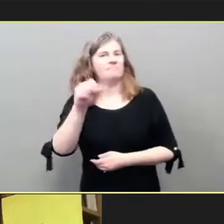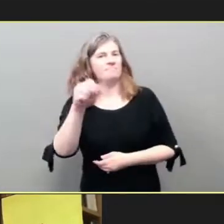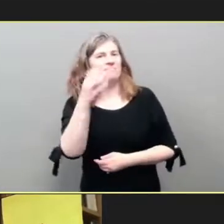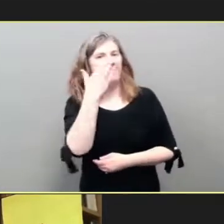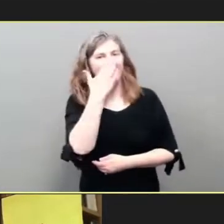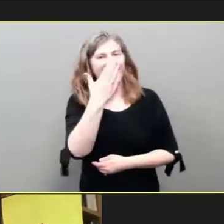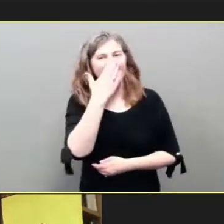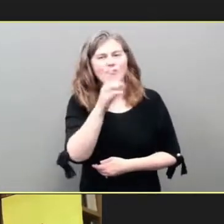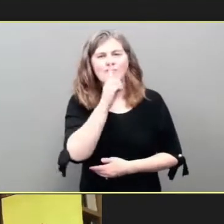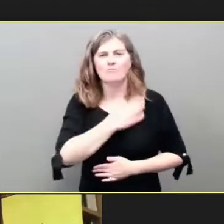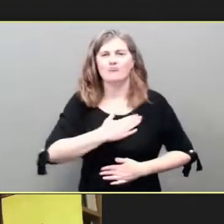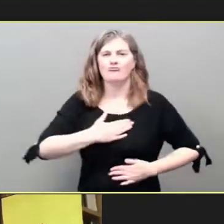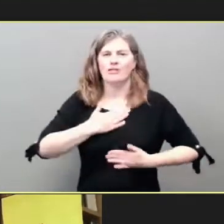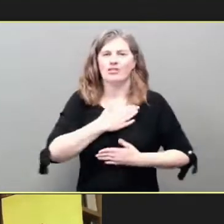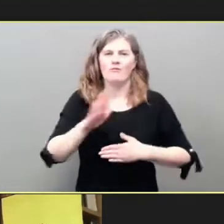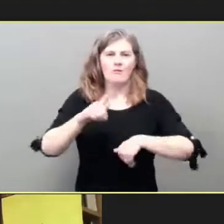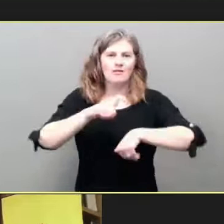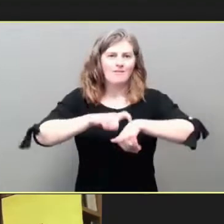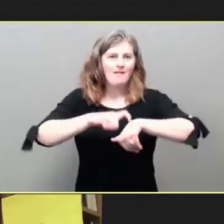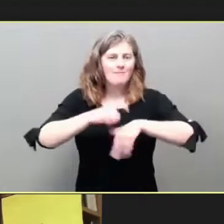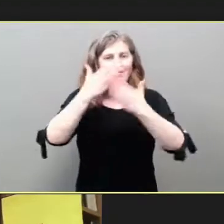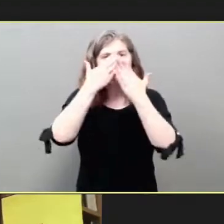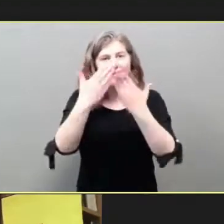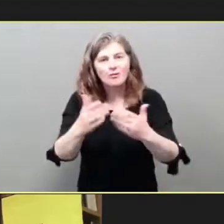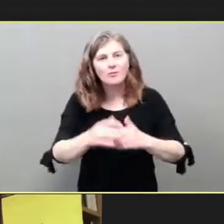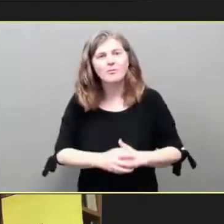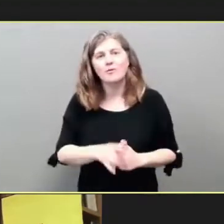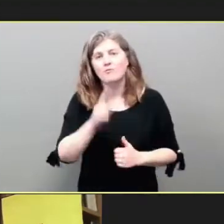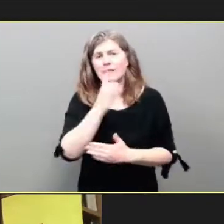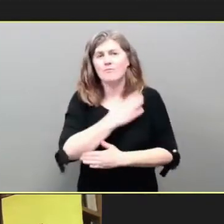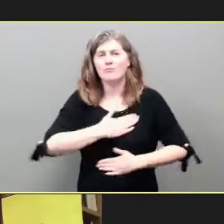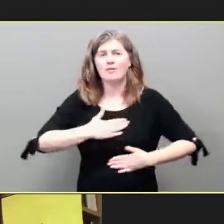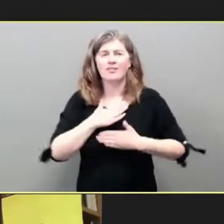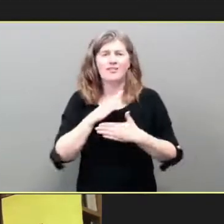I appreciate everyone's time today. I appreciate all that new Mexico is doing